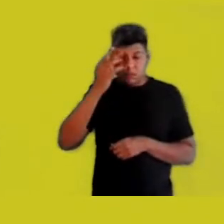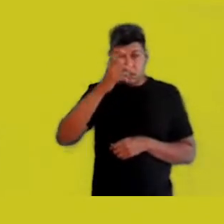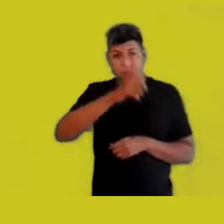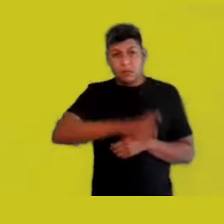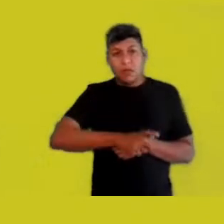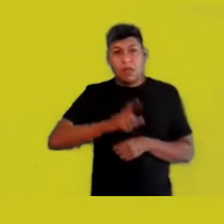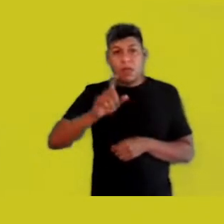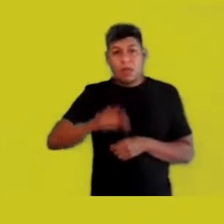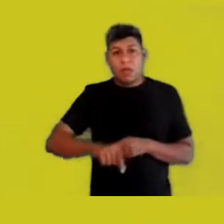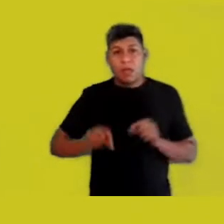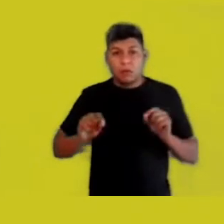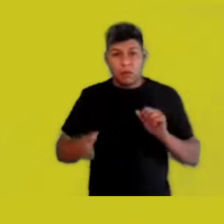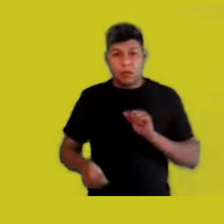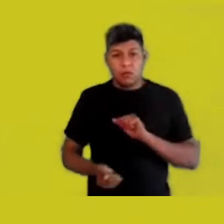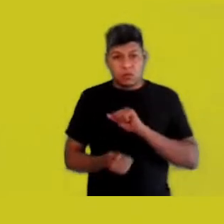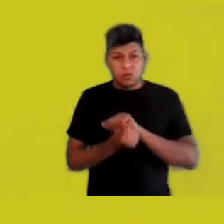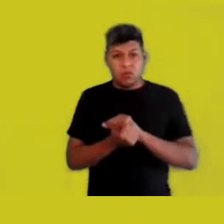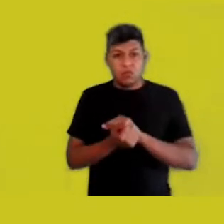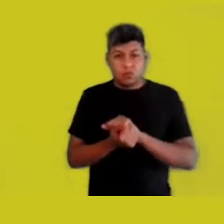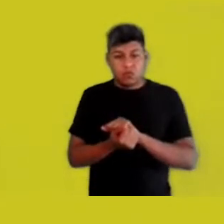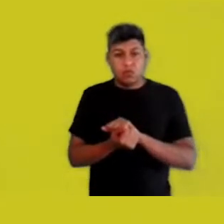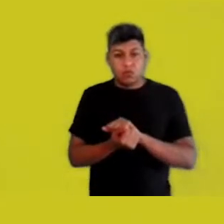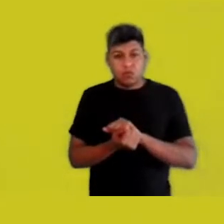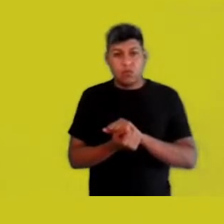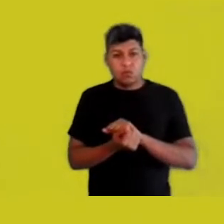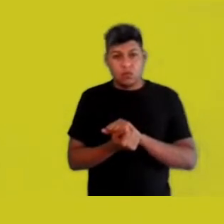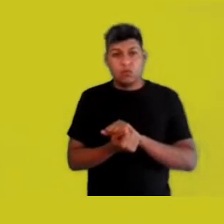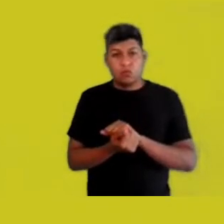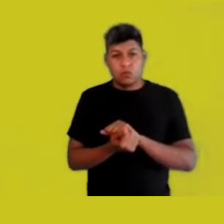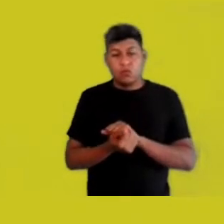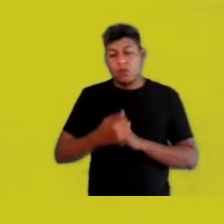is on a par with Tiganá in the creation of these new forms of living.